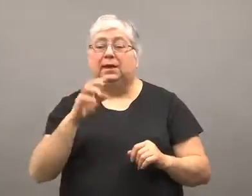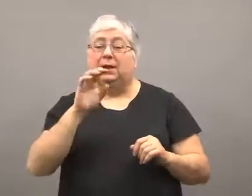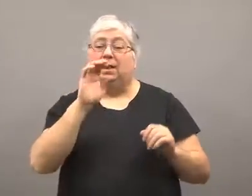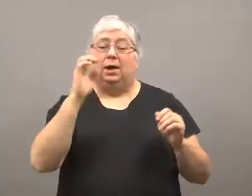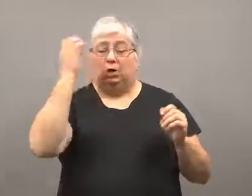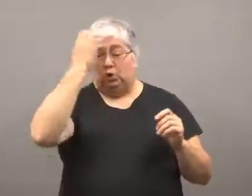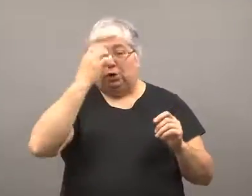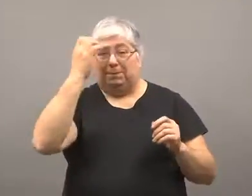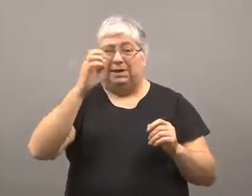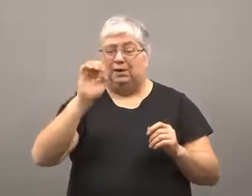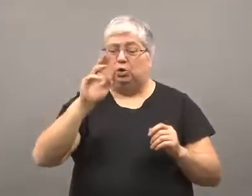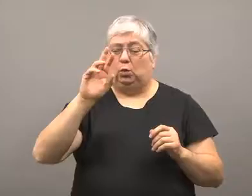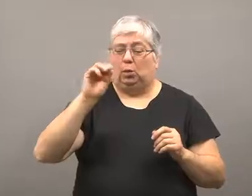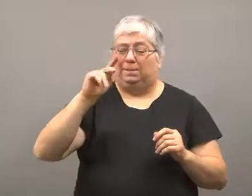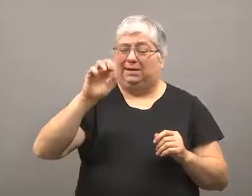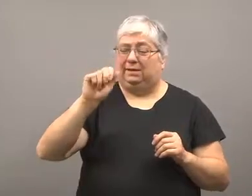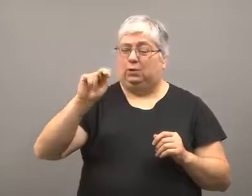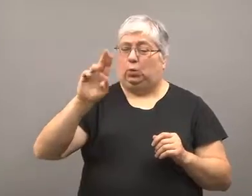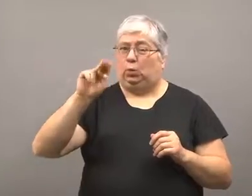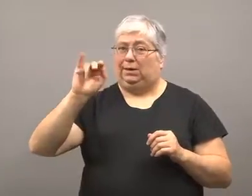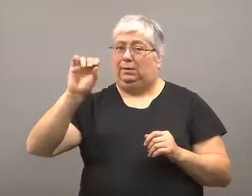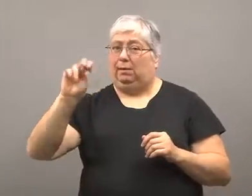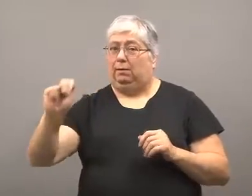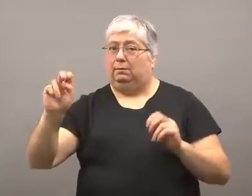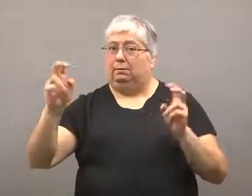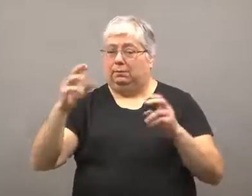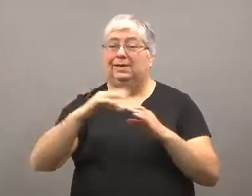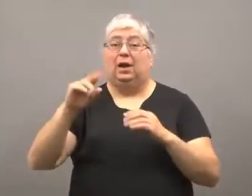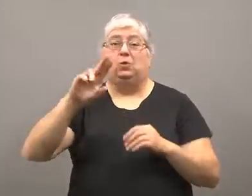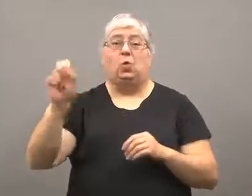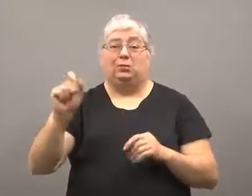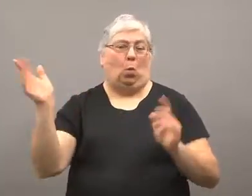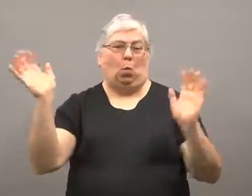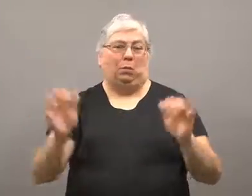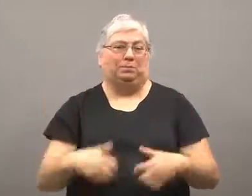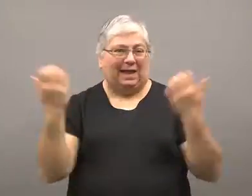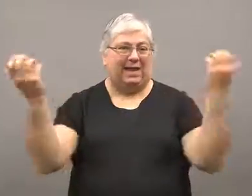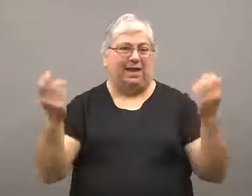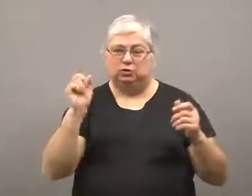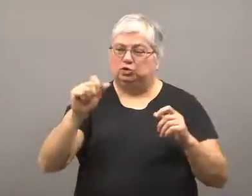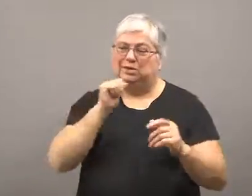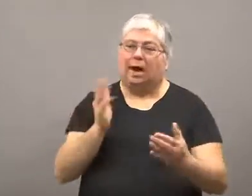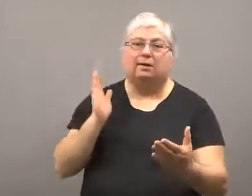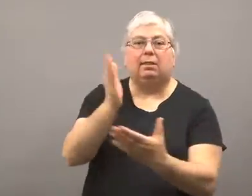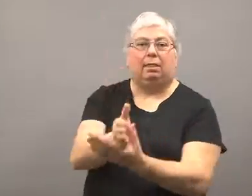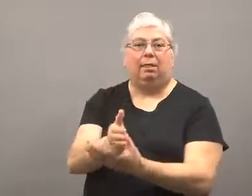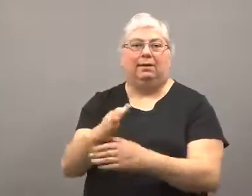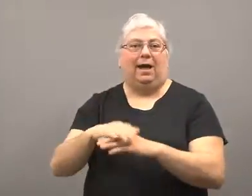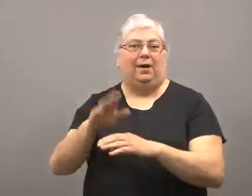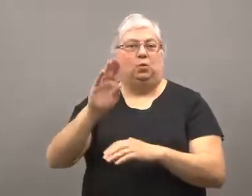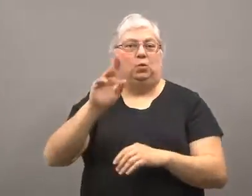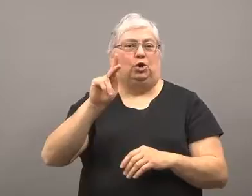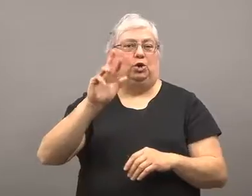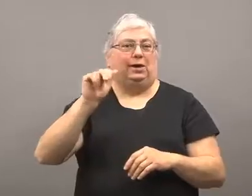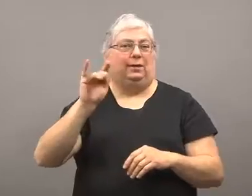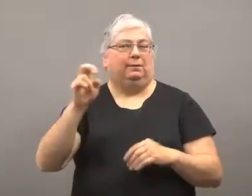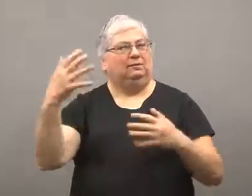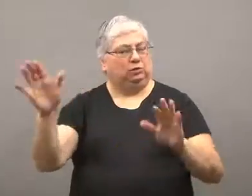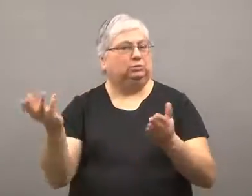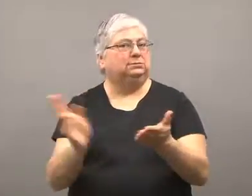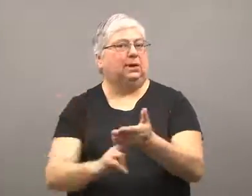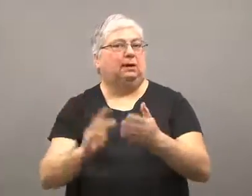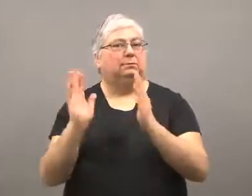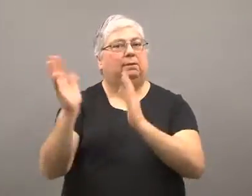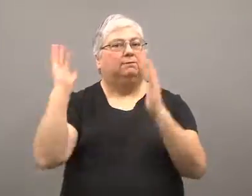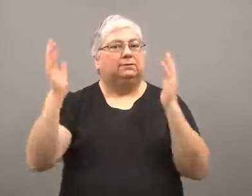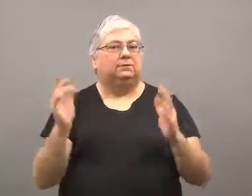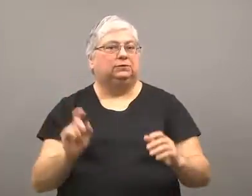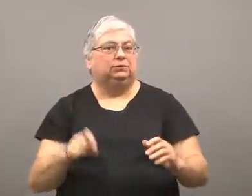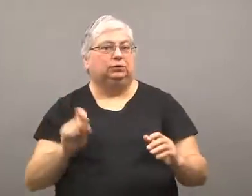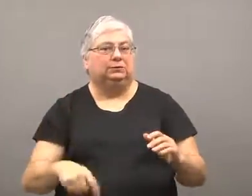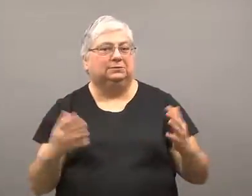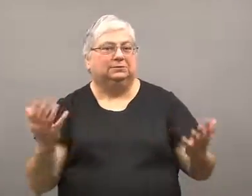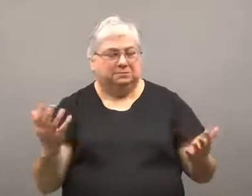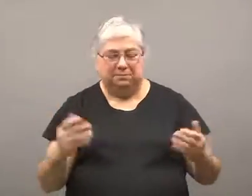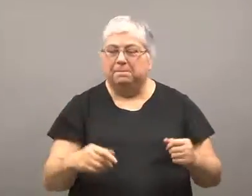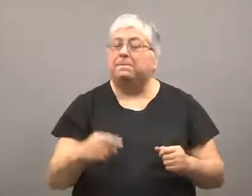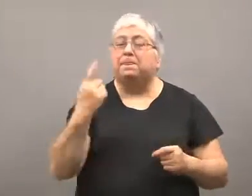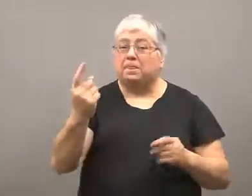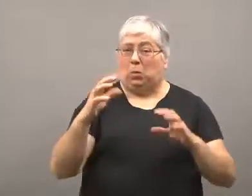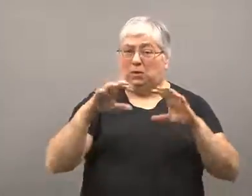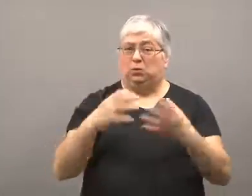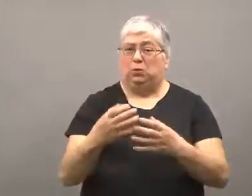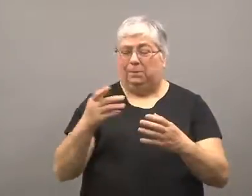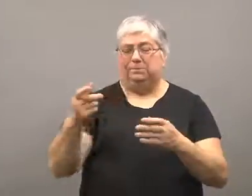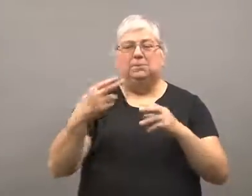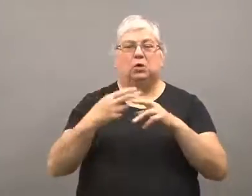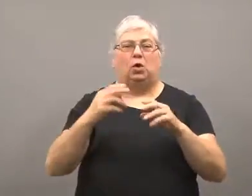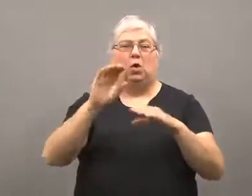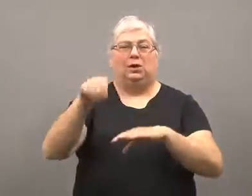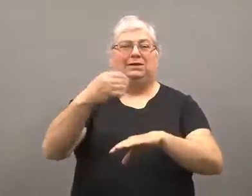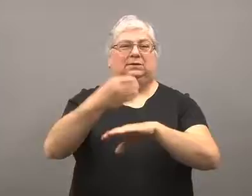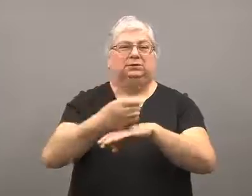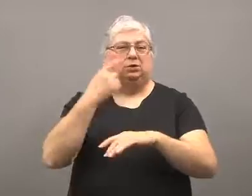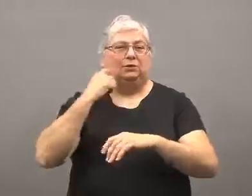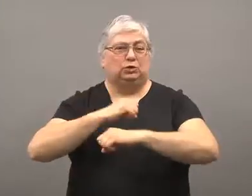The European Union and the U.S. were angry at the interference in Ukraine.